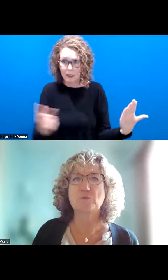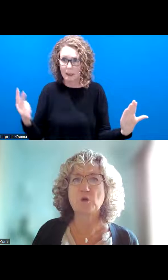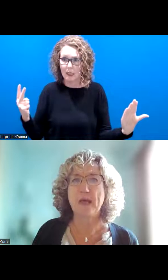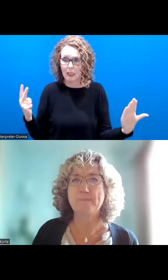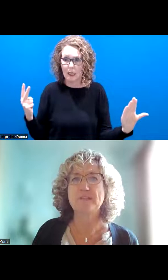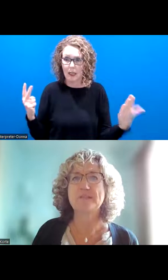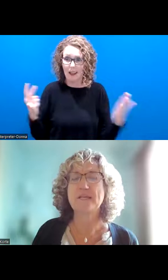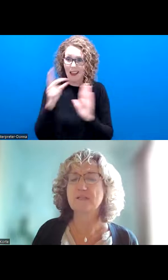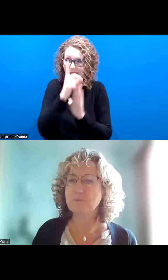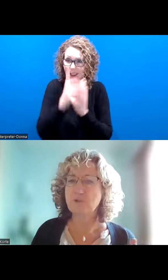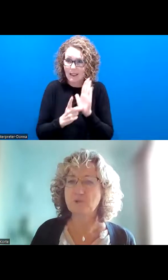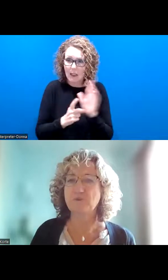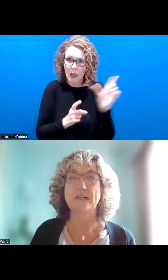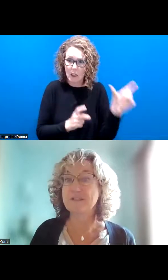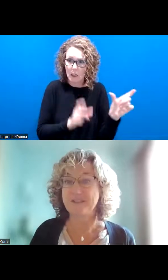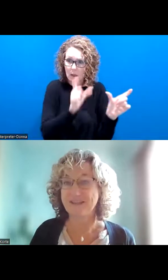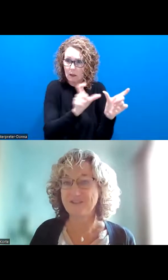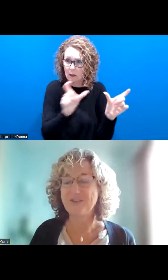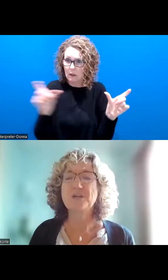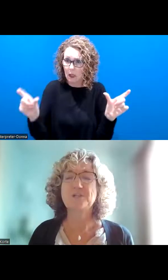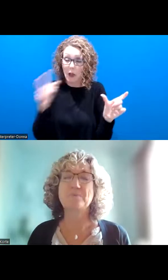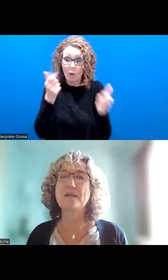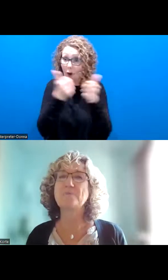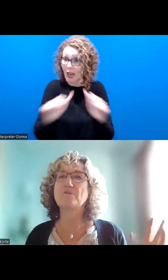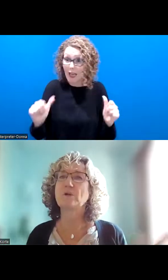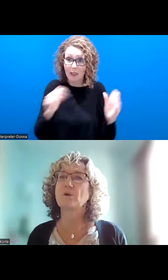we will qualify for coverage after contributing for a certain number of years.